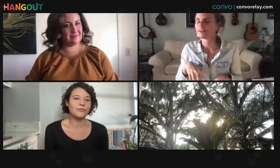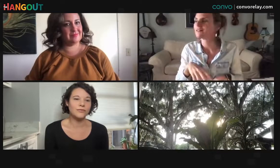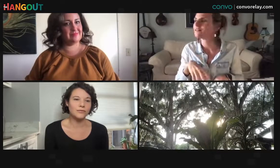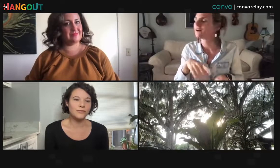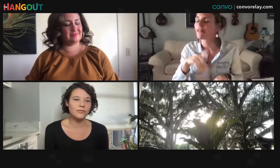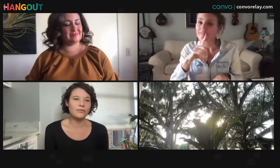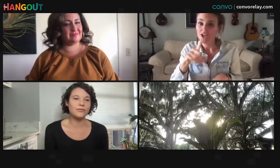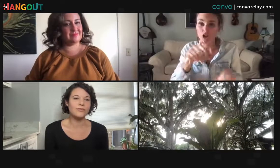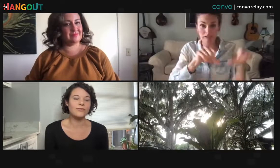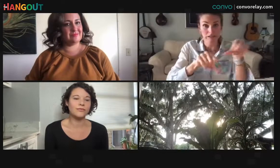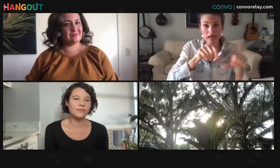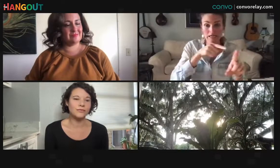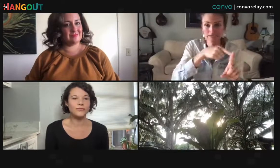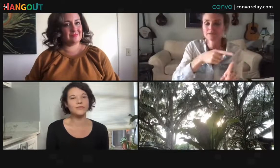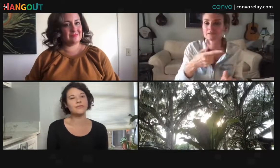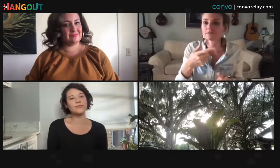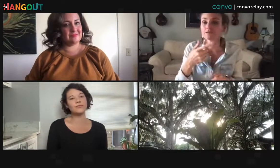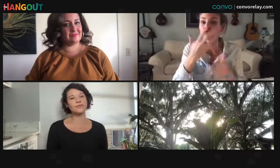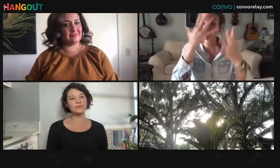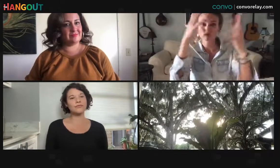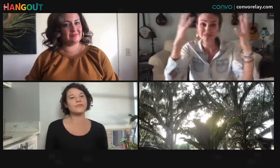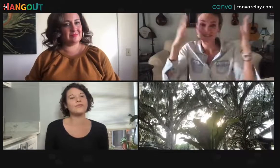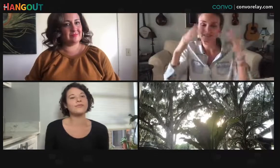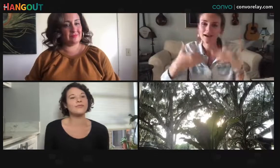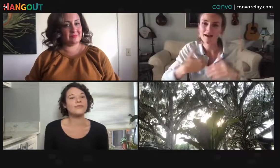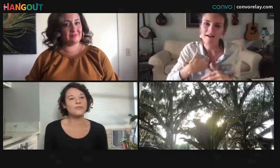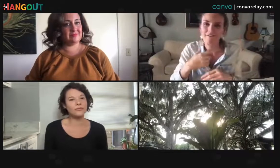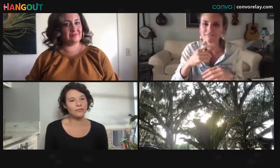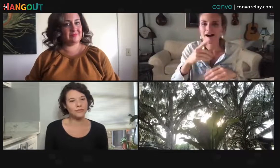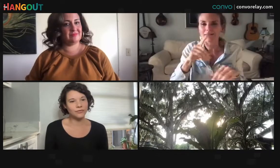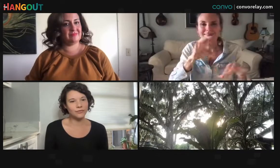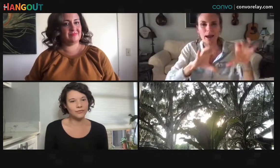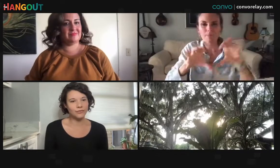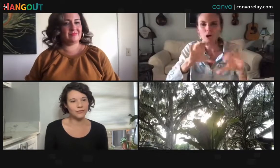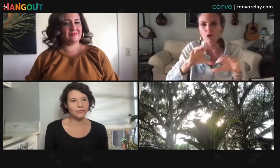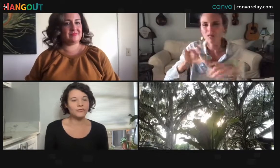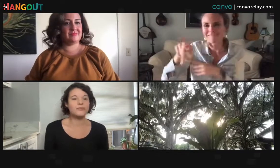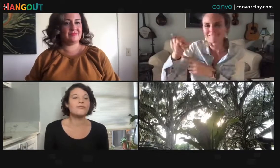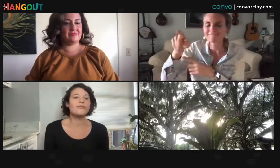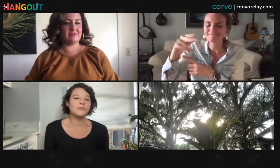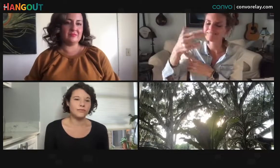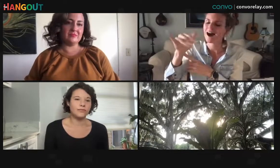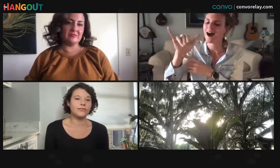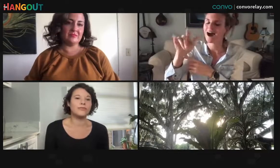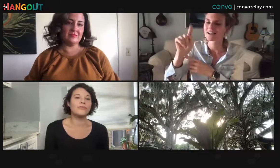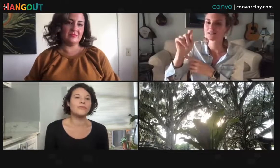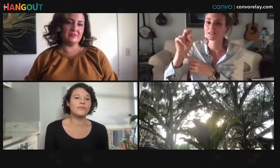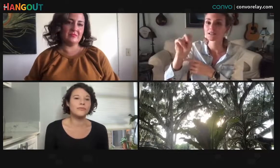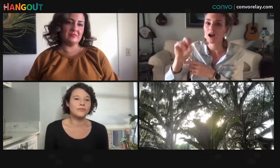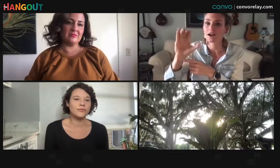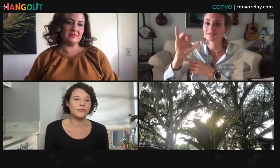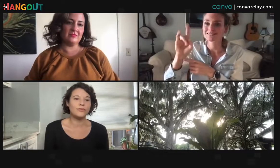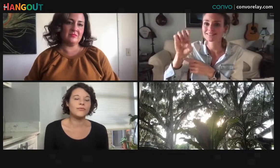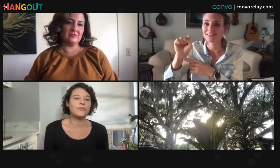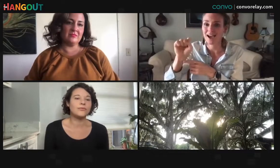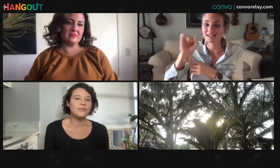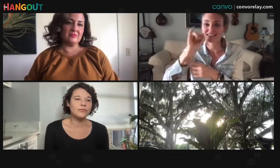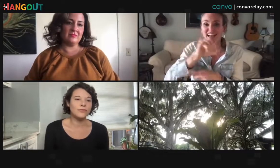it gives us that feeling of being alive and being out in the trees there is a chemical